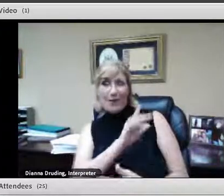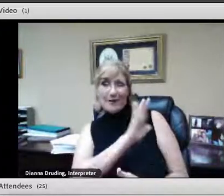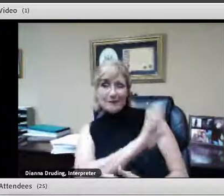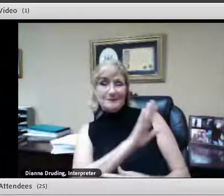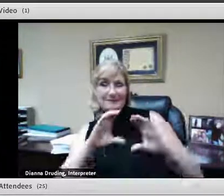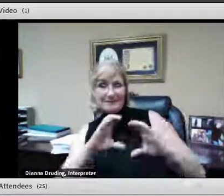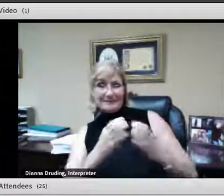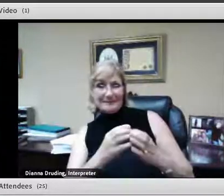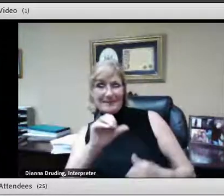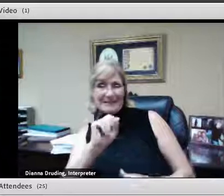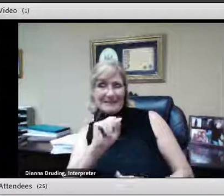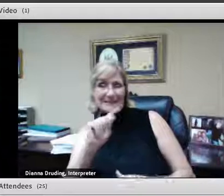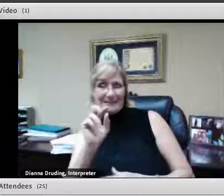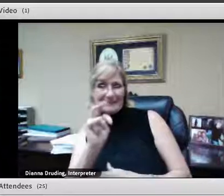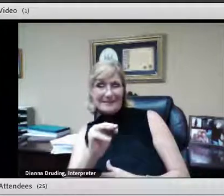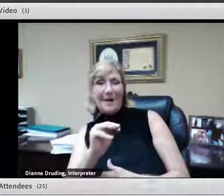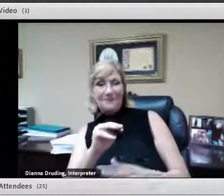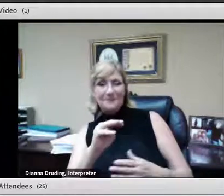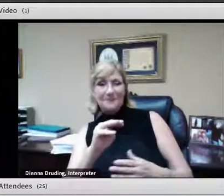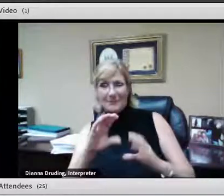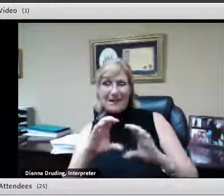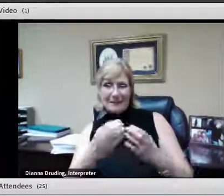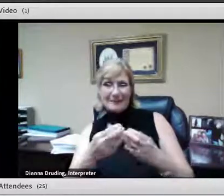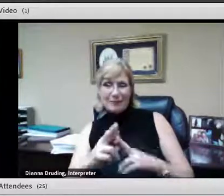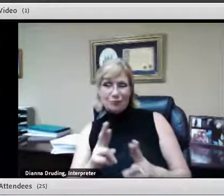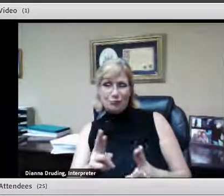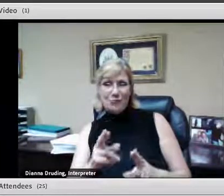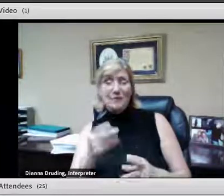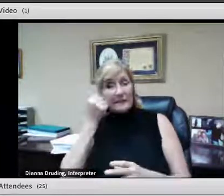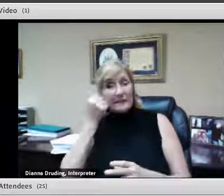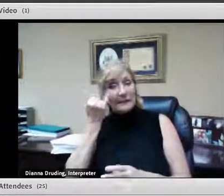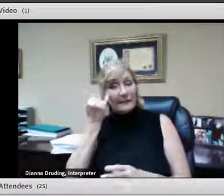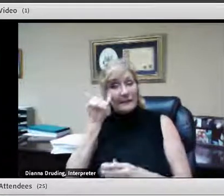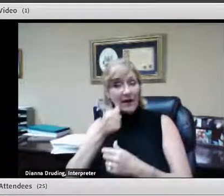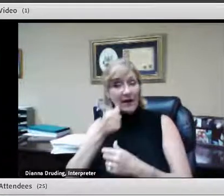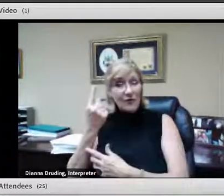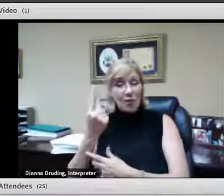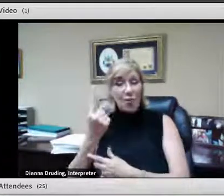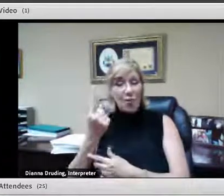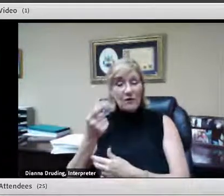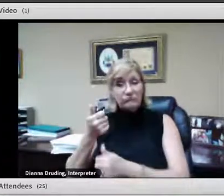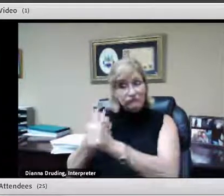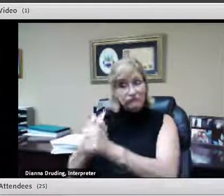Hilary: So, headphones go a long way. And if everyone is making their own thing, you need the headphones so that they can focus on their own.